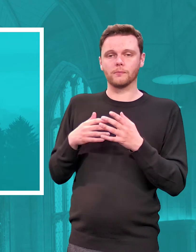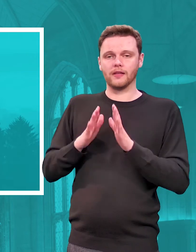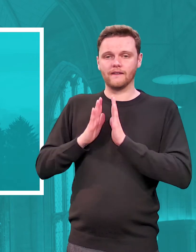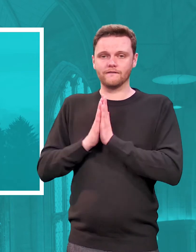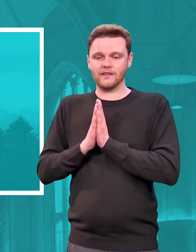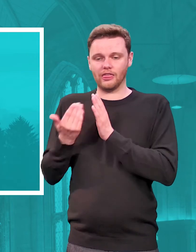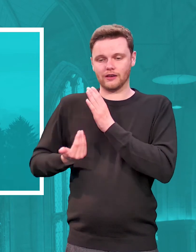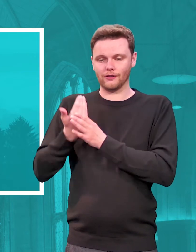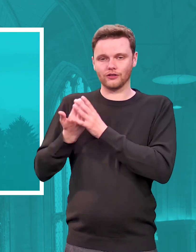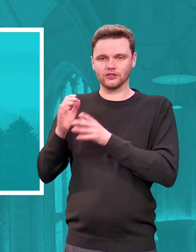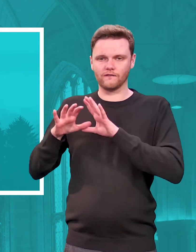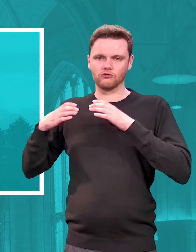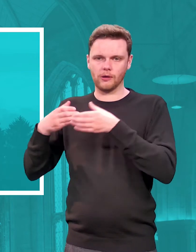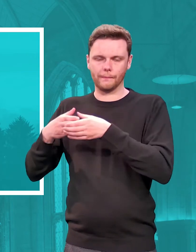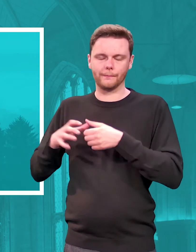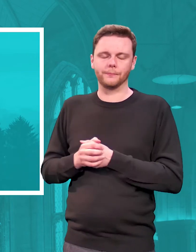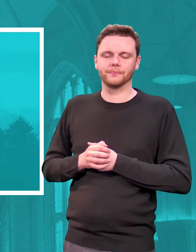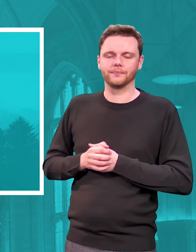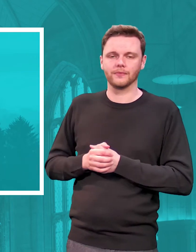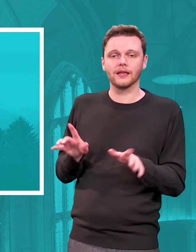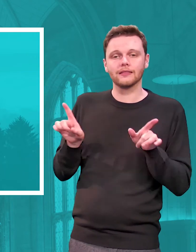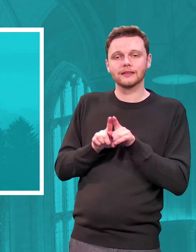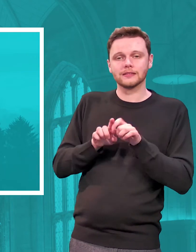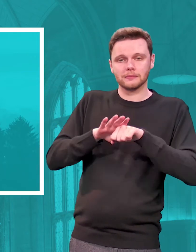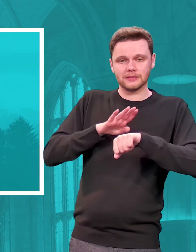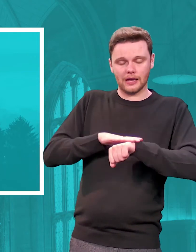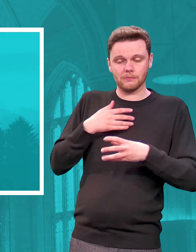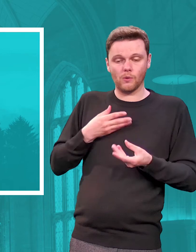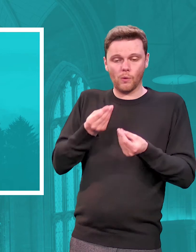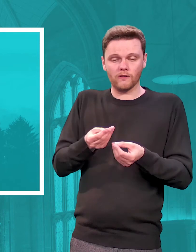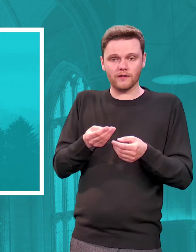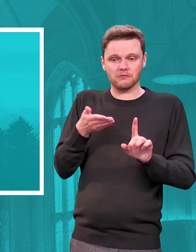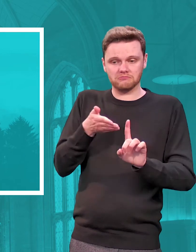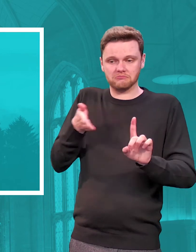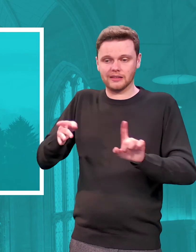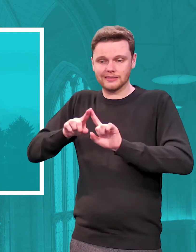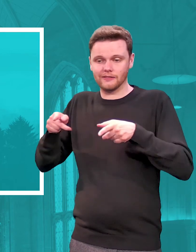At the same time, we offer an alternative route if that Act is not passed.